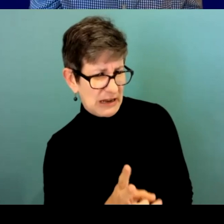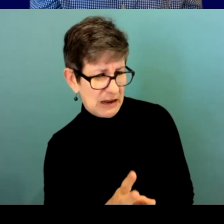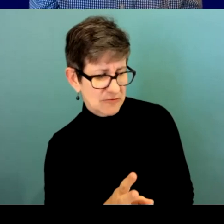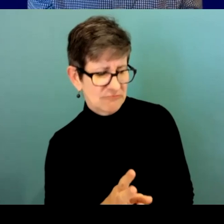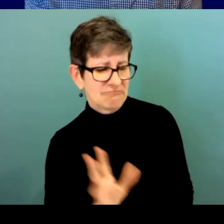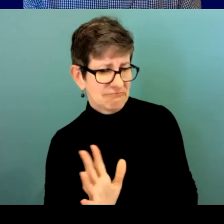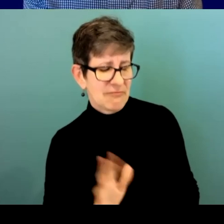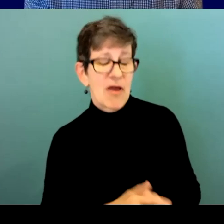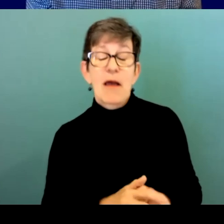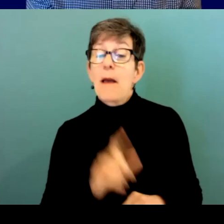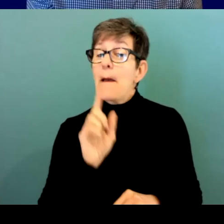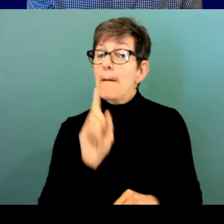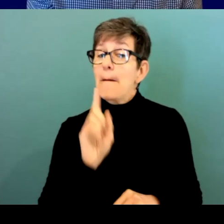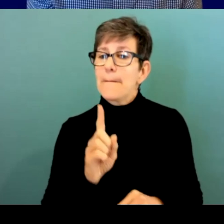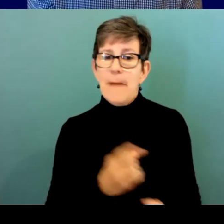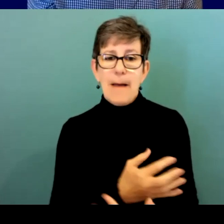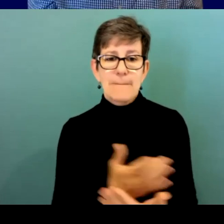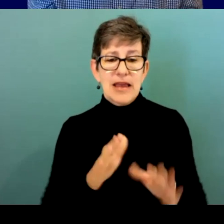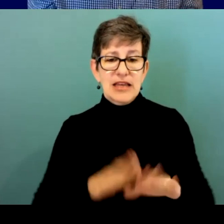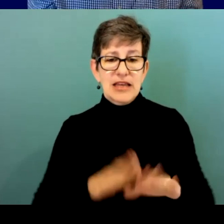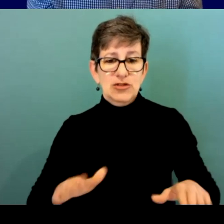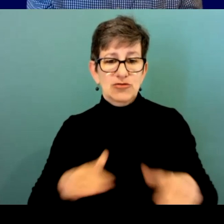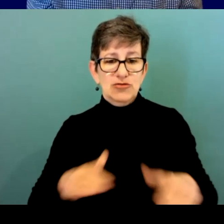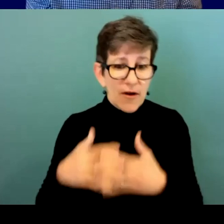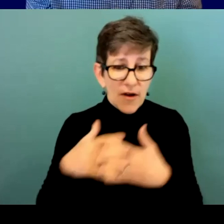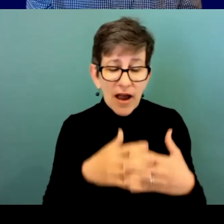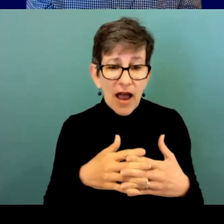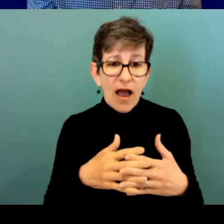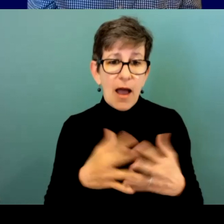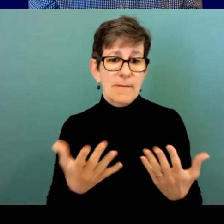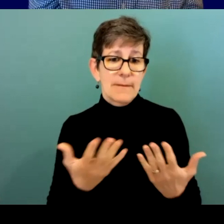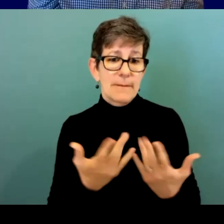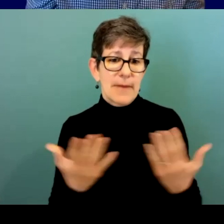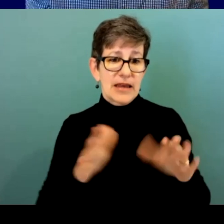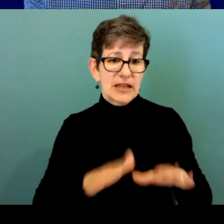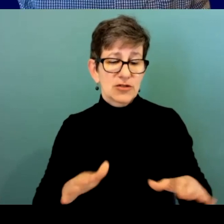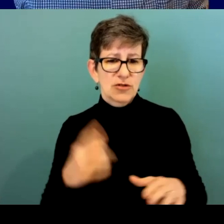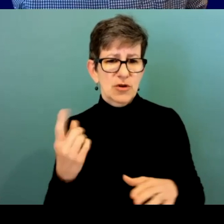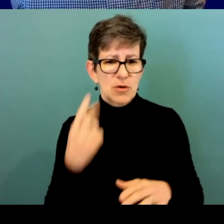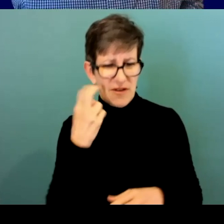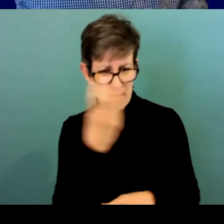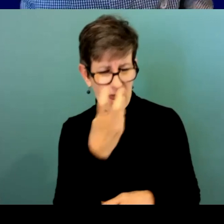But many children in the US, many children who are deafblind are asked to do things over